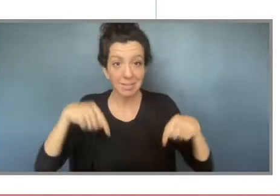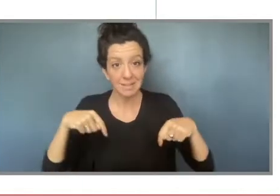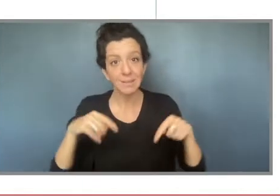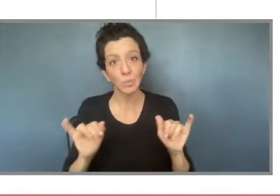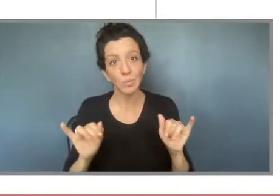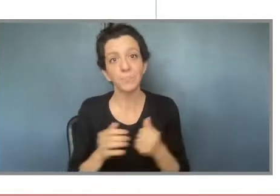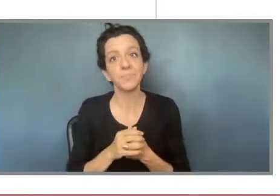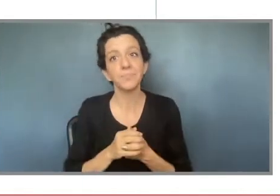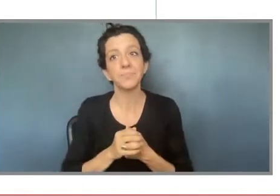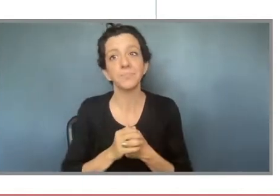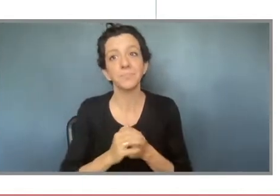Studio: One of them is.